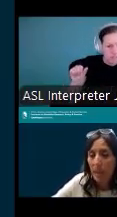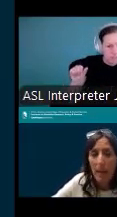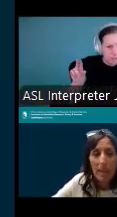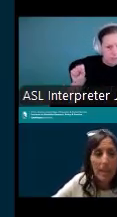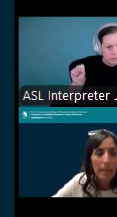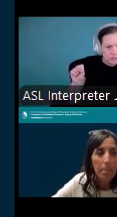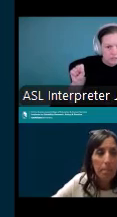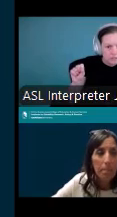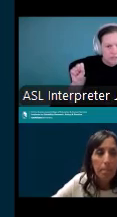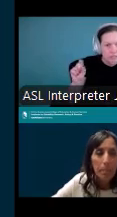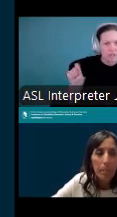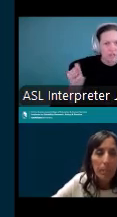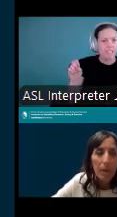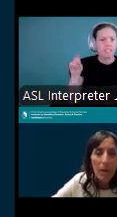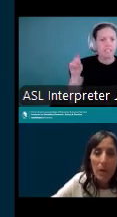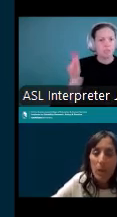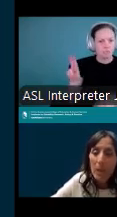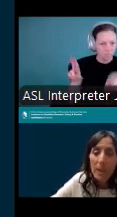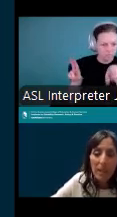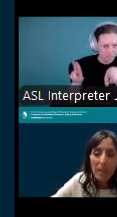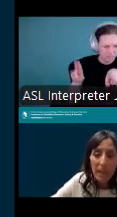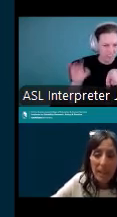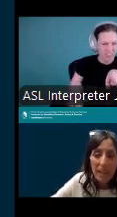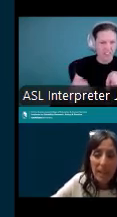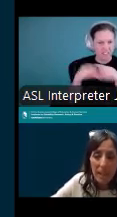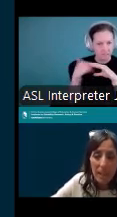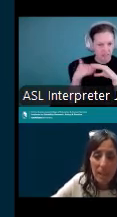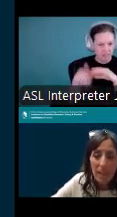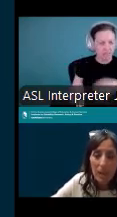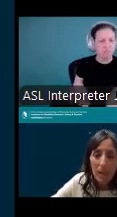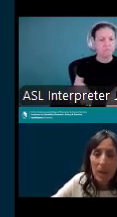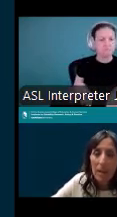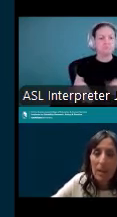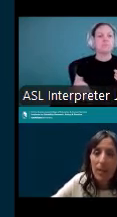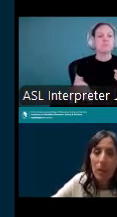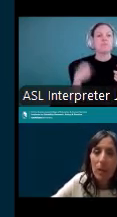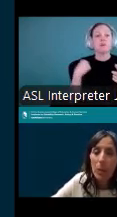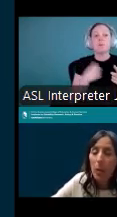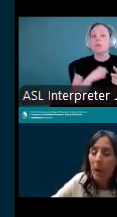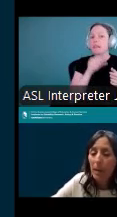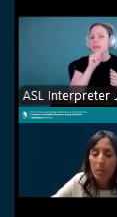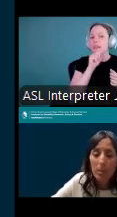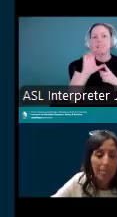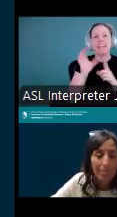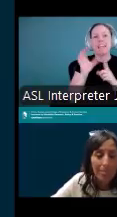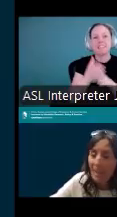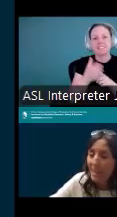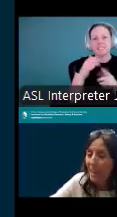that. Right, we love case studies, so if you case study